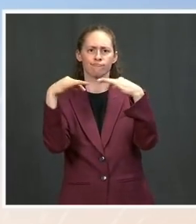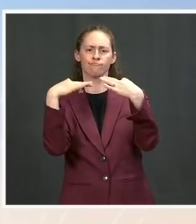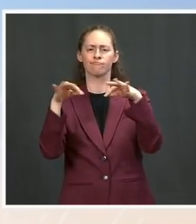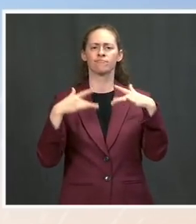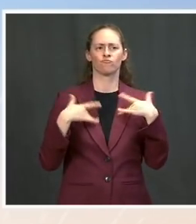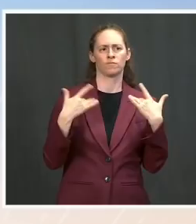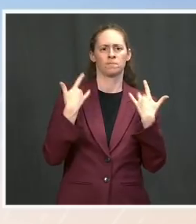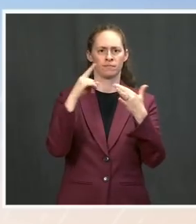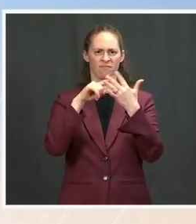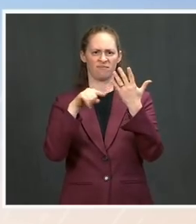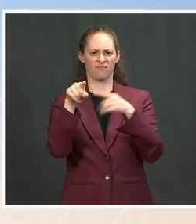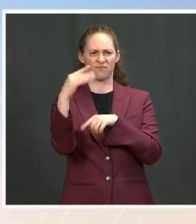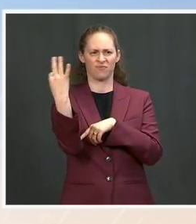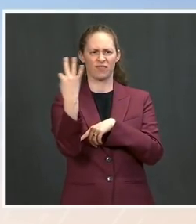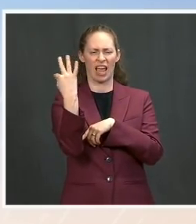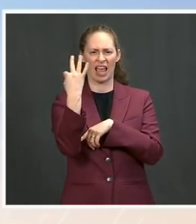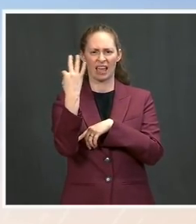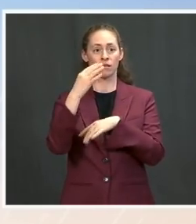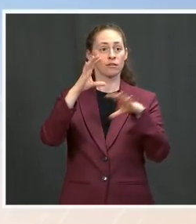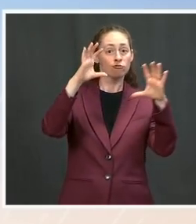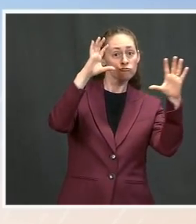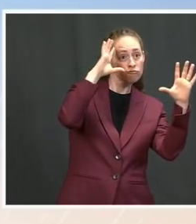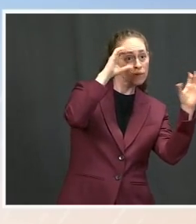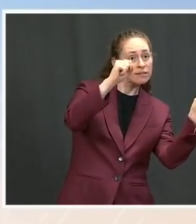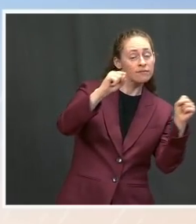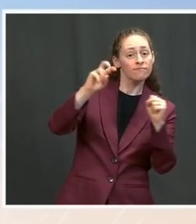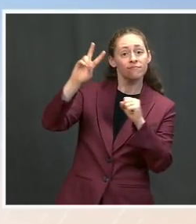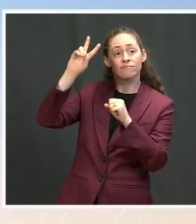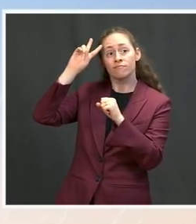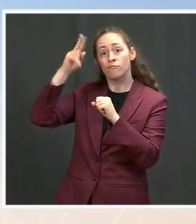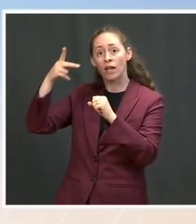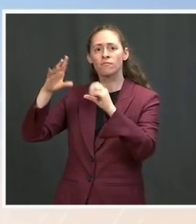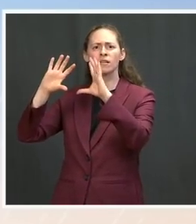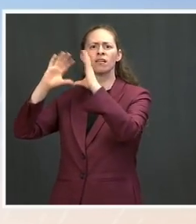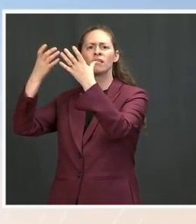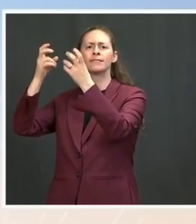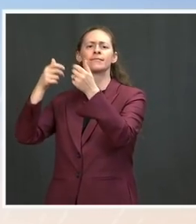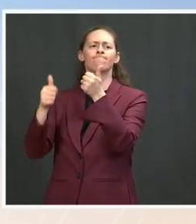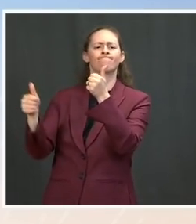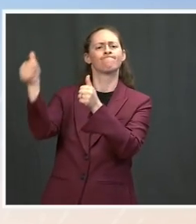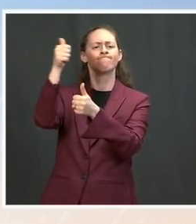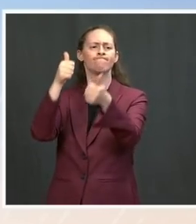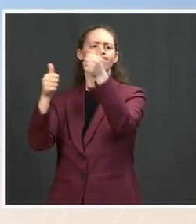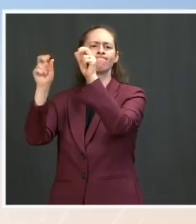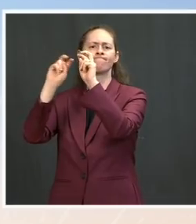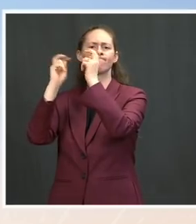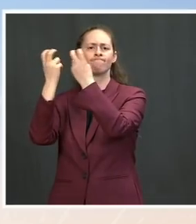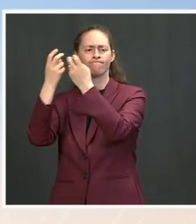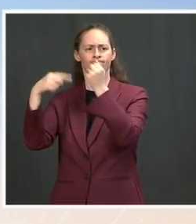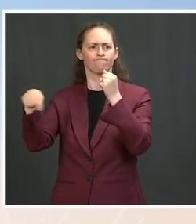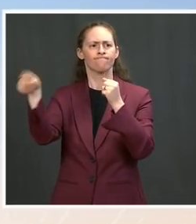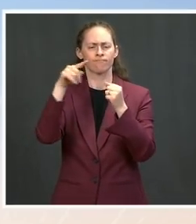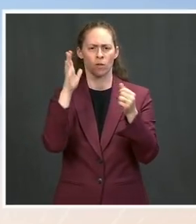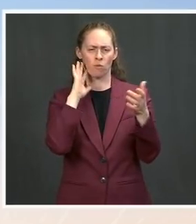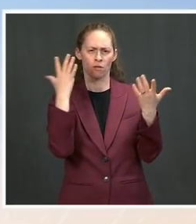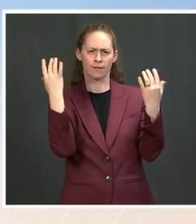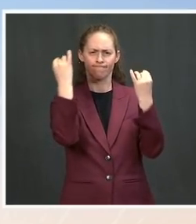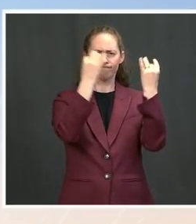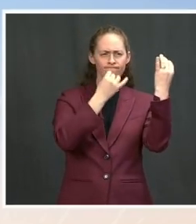the Vice President, Cabinet members, and other administration officials are fanning out across the country to make a forceful argument for the President's economic vision.